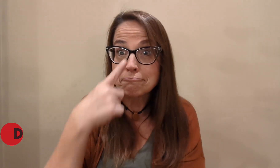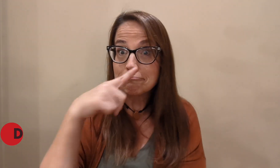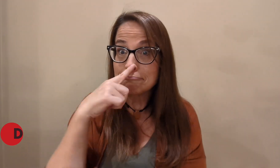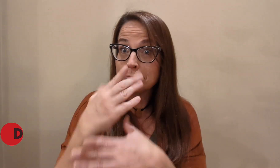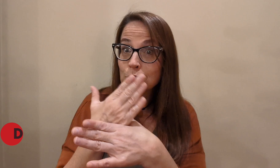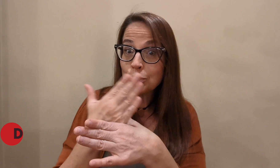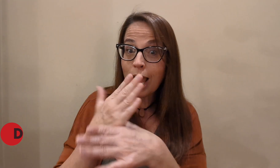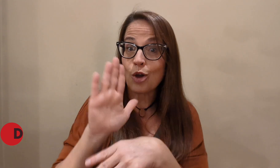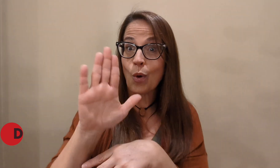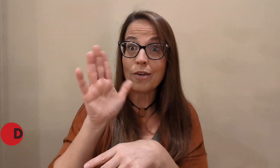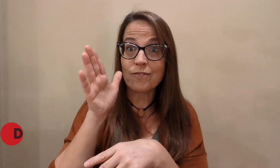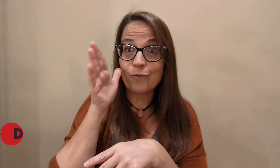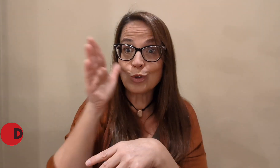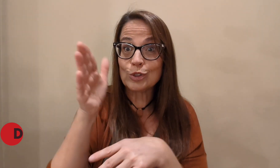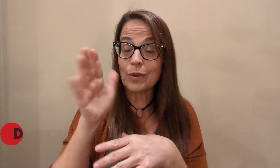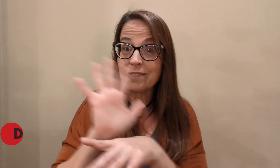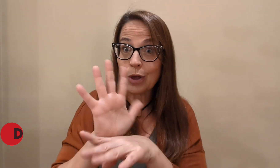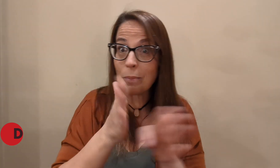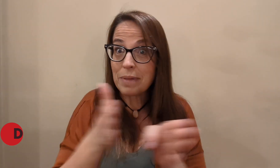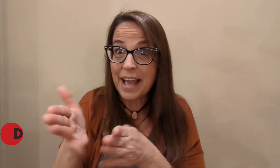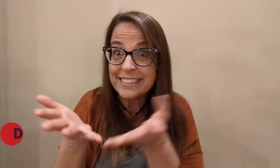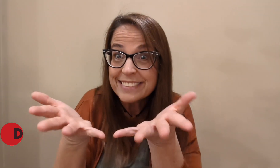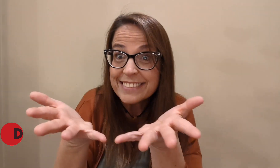[ROBYN]: Can you share your future video plans?